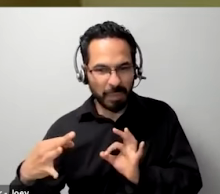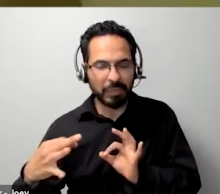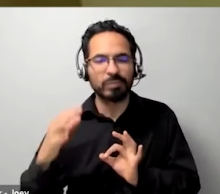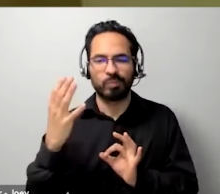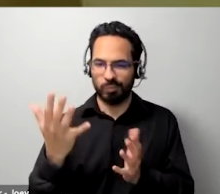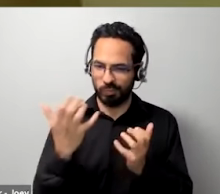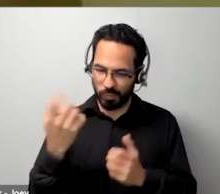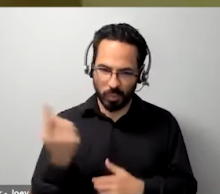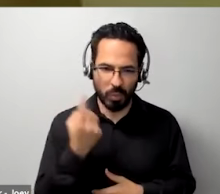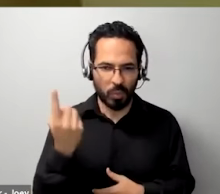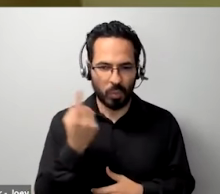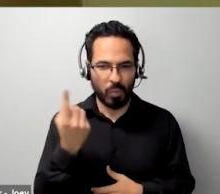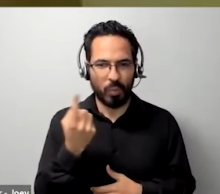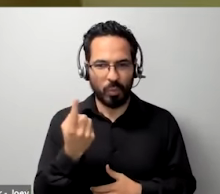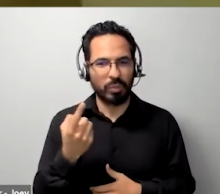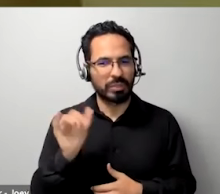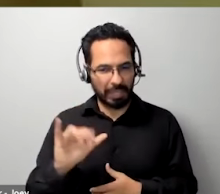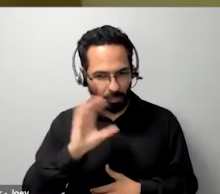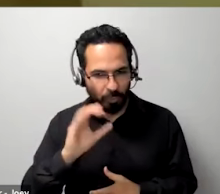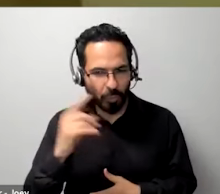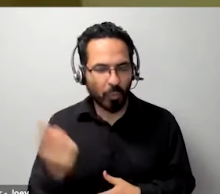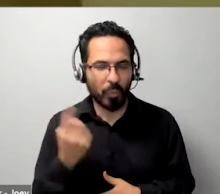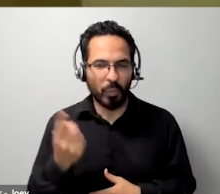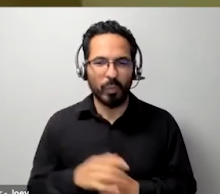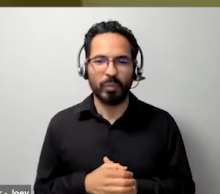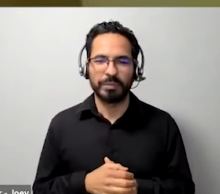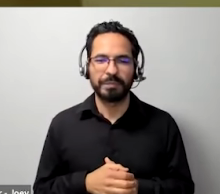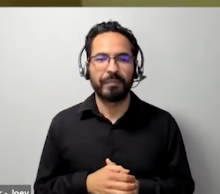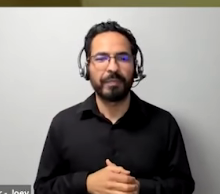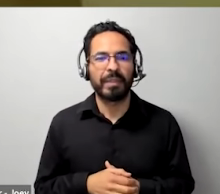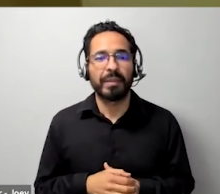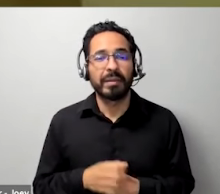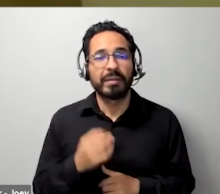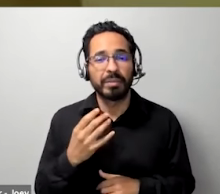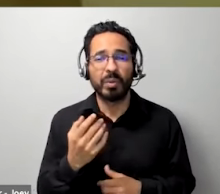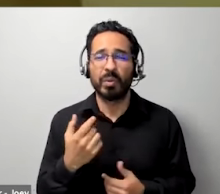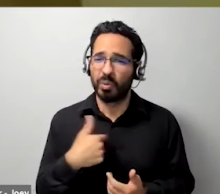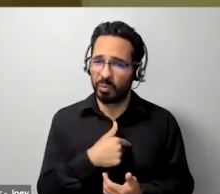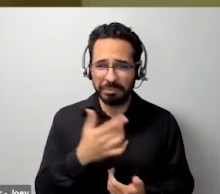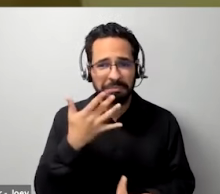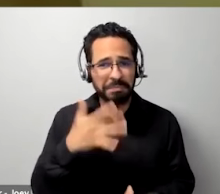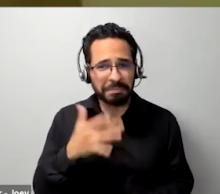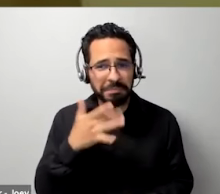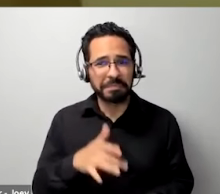that we're on a quest for. So again, we've been pretty lucky.